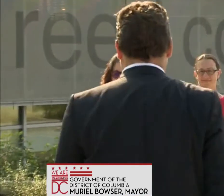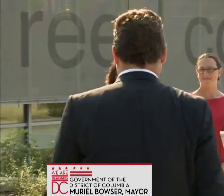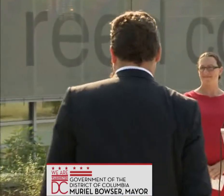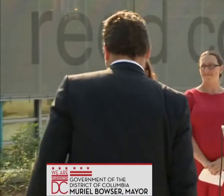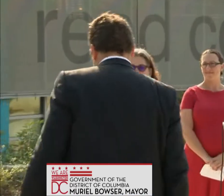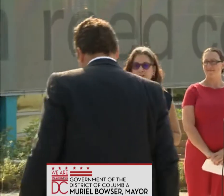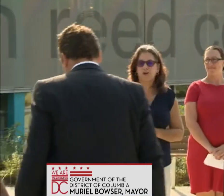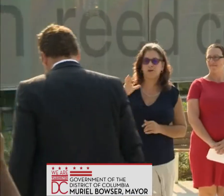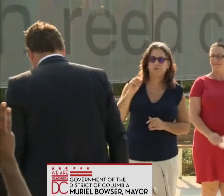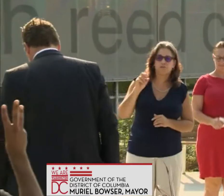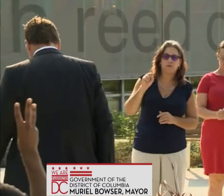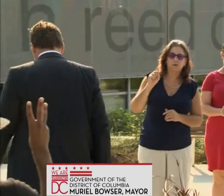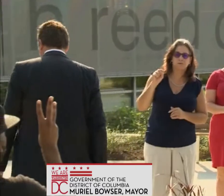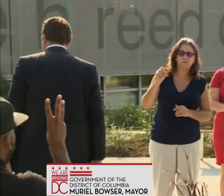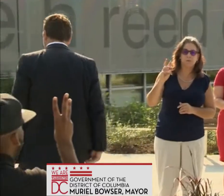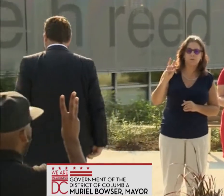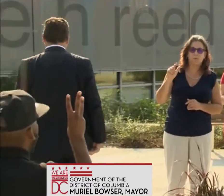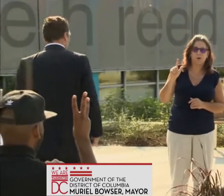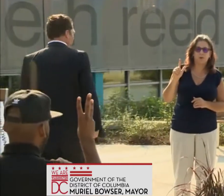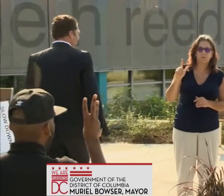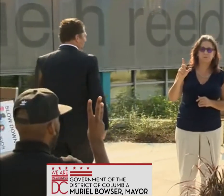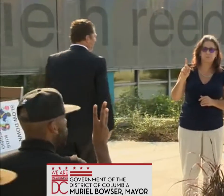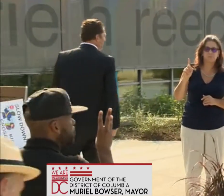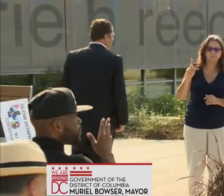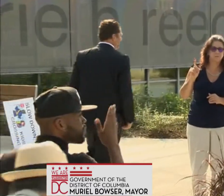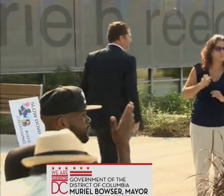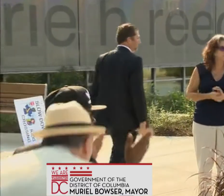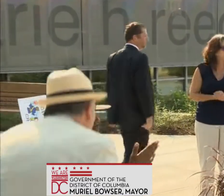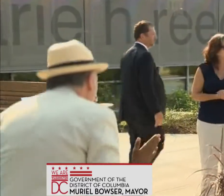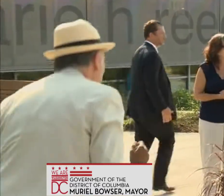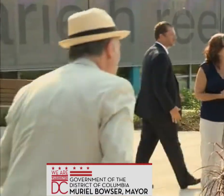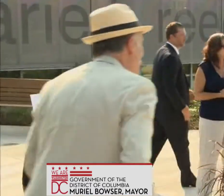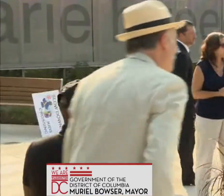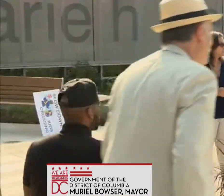Council Chairman Phil Mendelson please join us Breanna